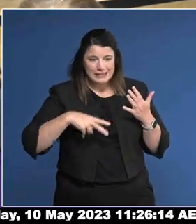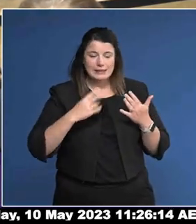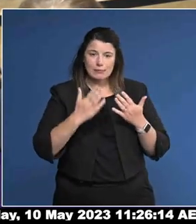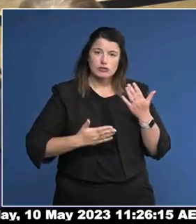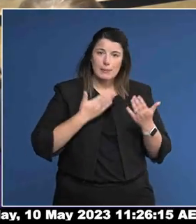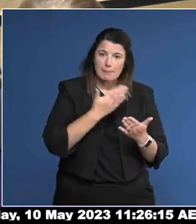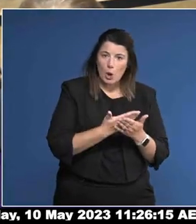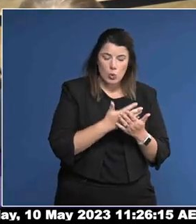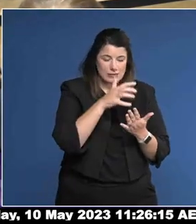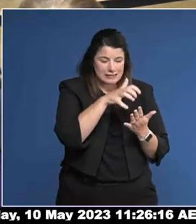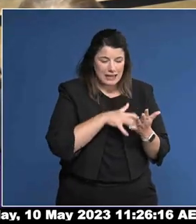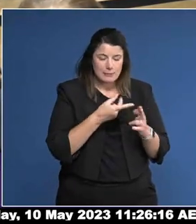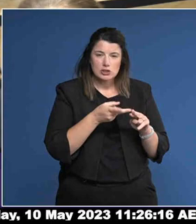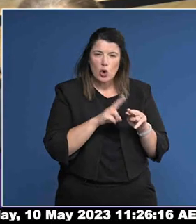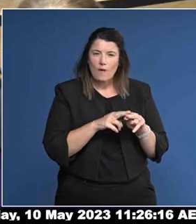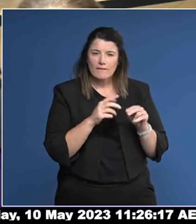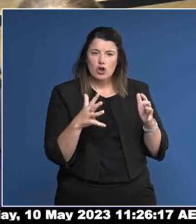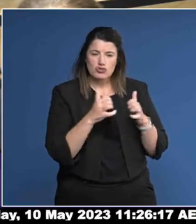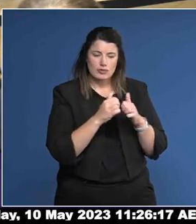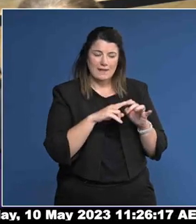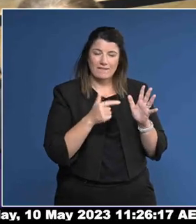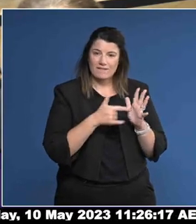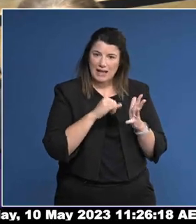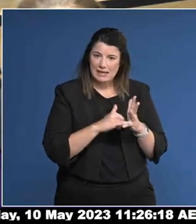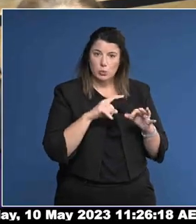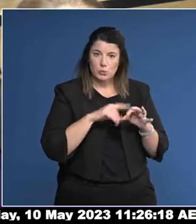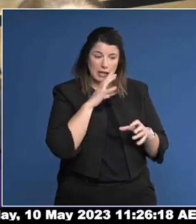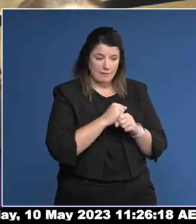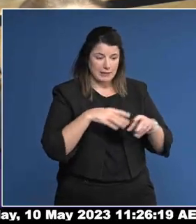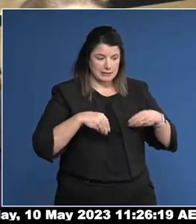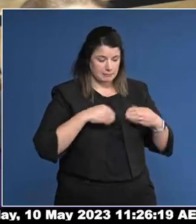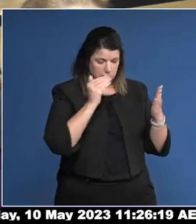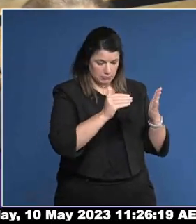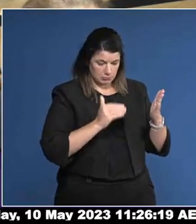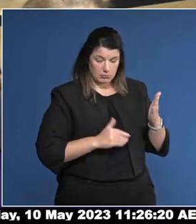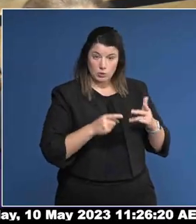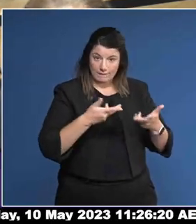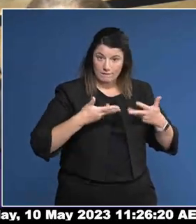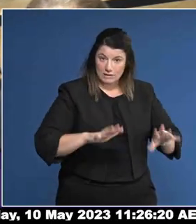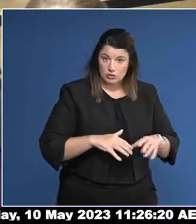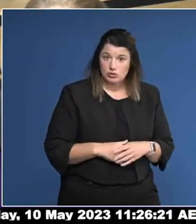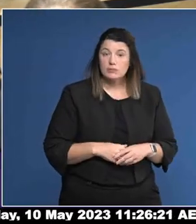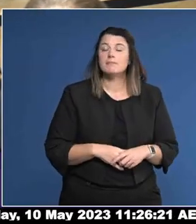statement of agreed facts relevant to Queensland, haven't you? Yes. MS MAHONY: You've read an awful lot of documents from the school;